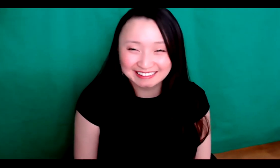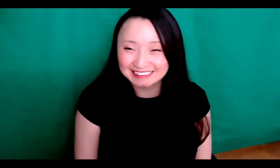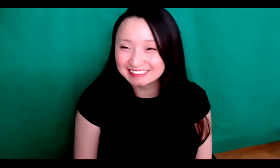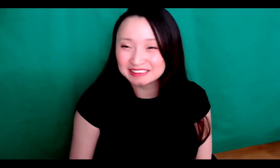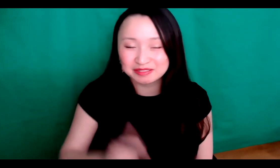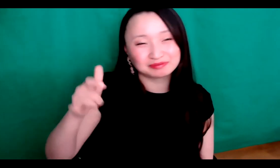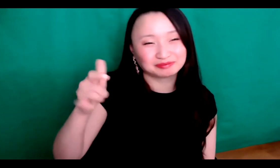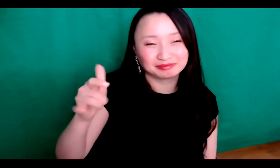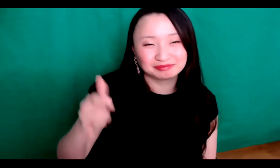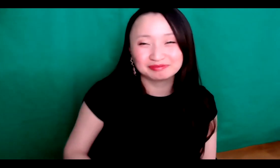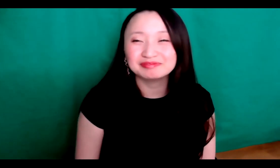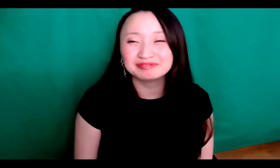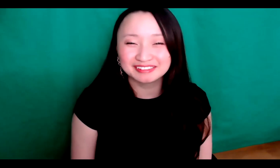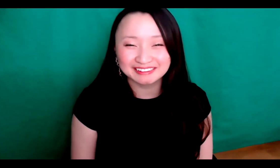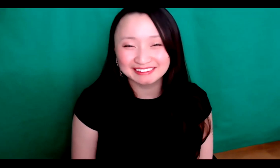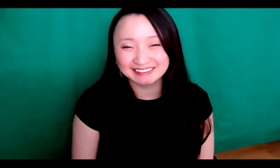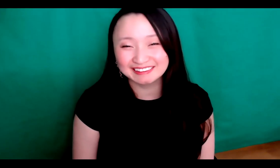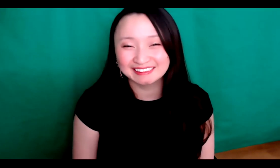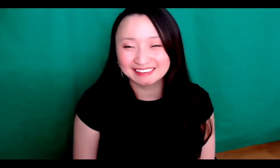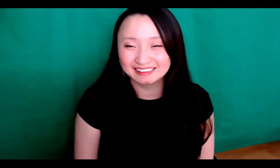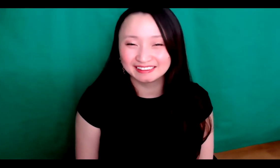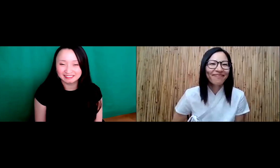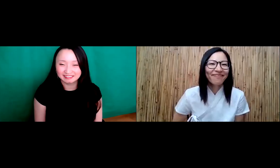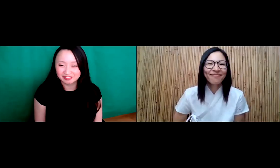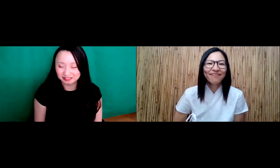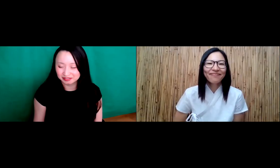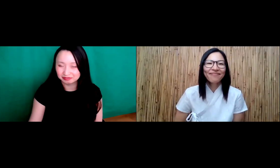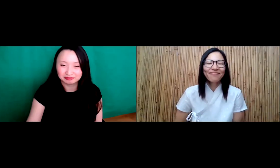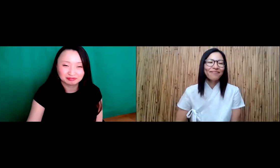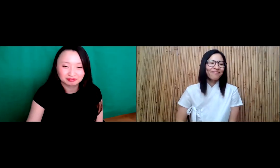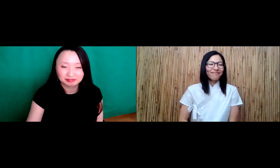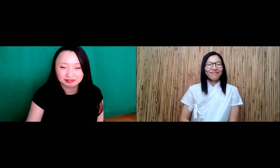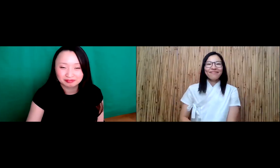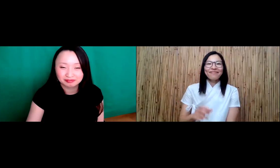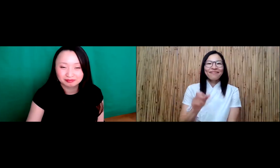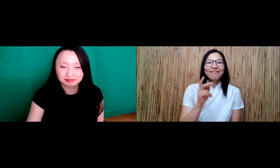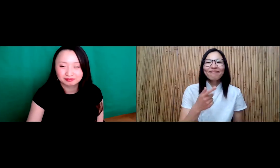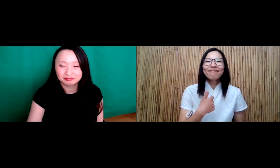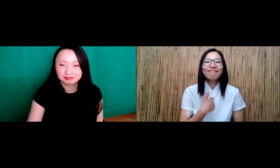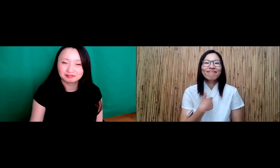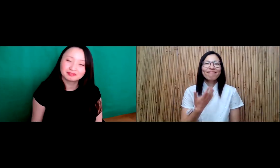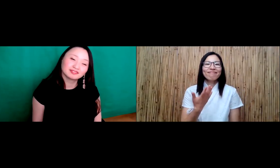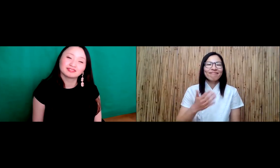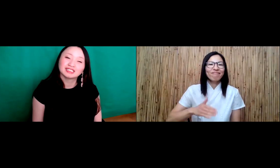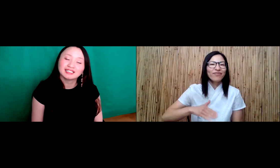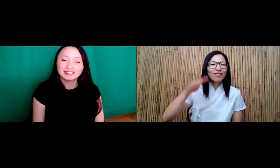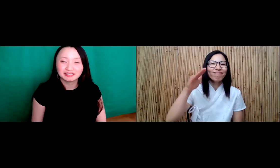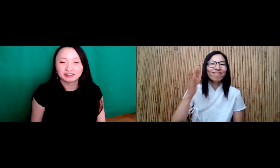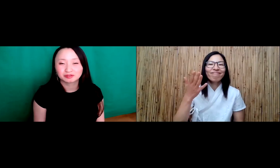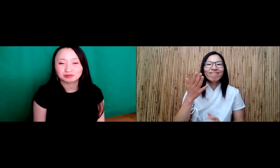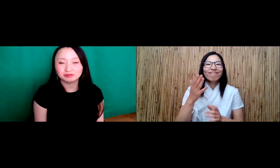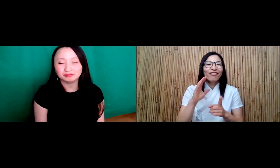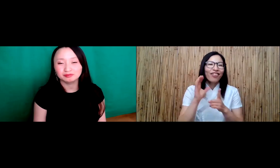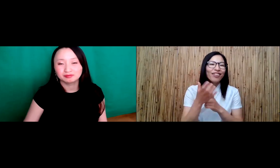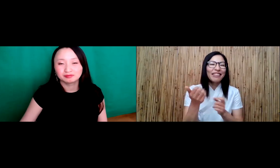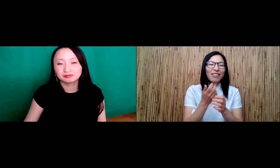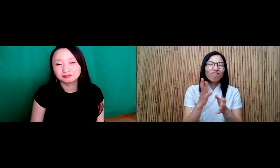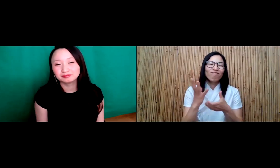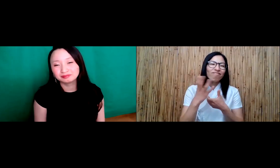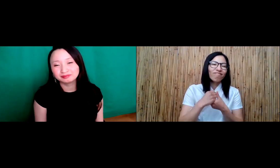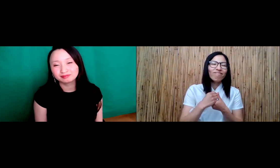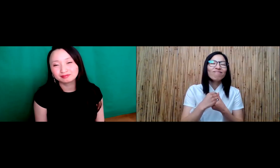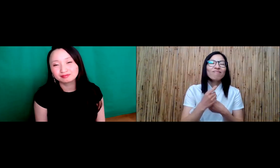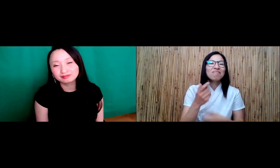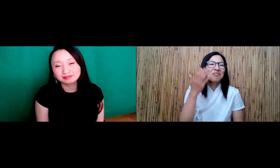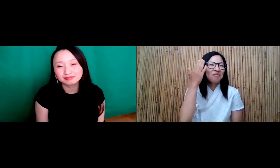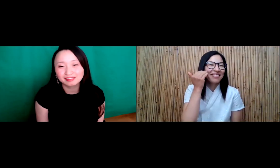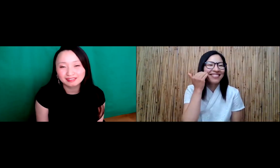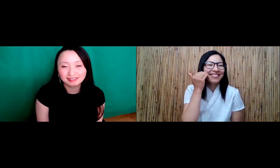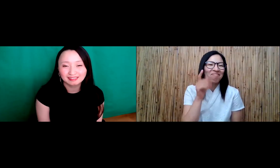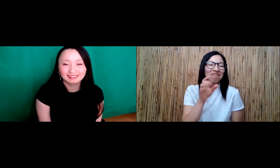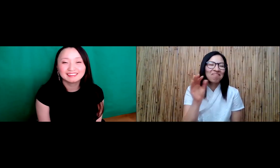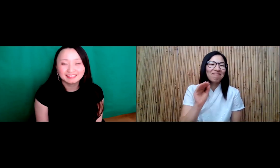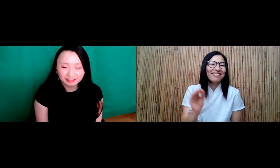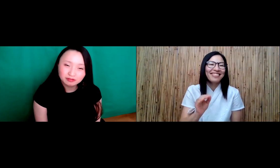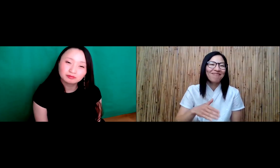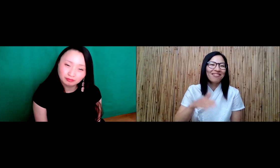Anyone else. Minja.